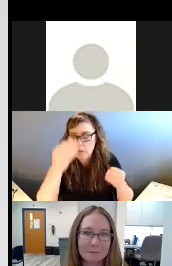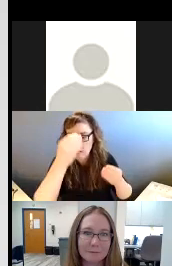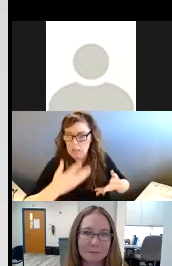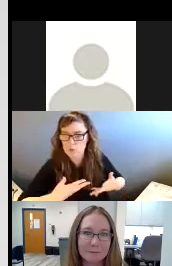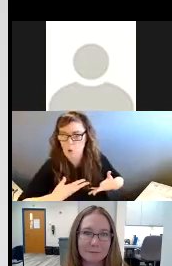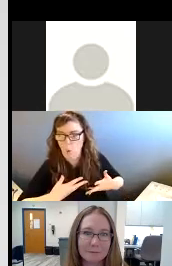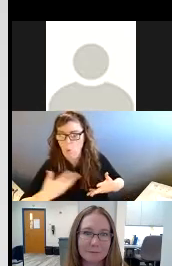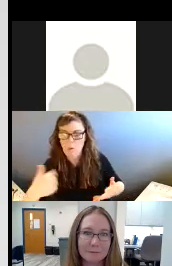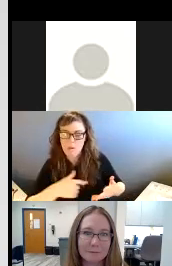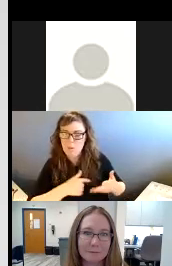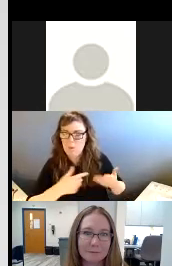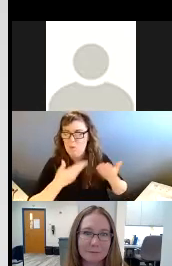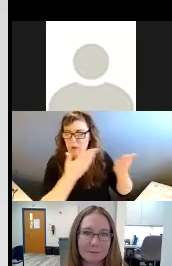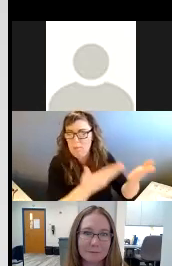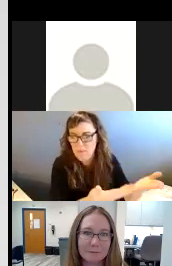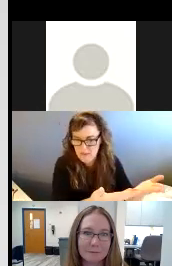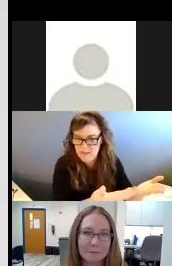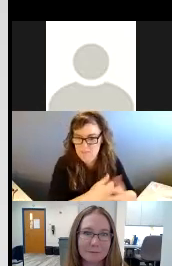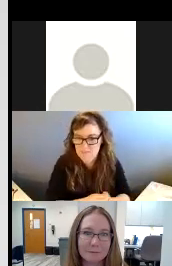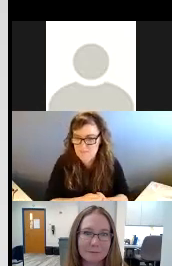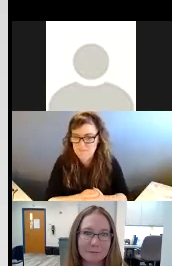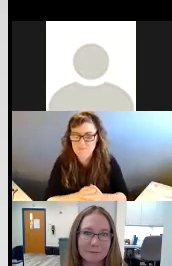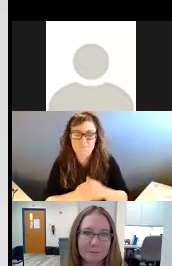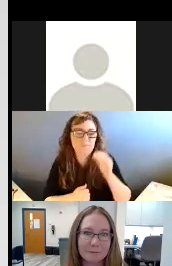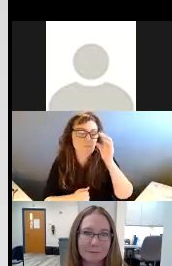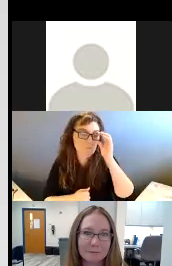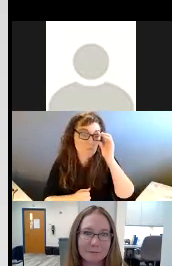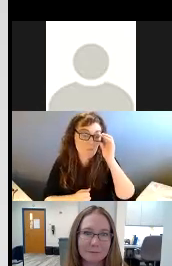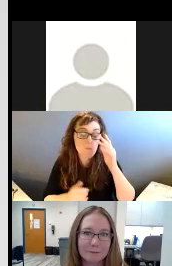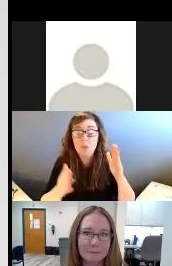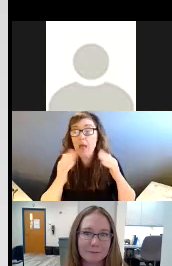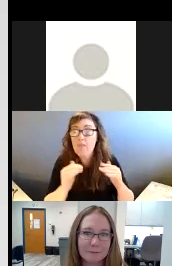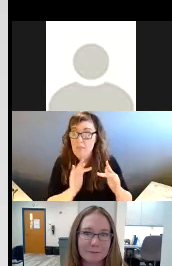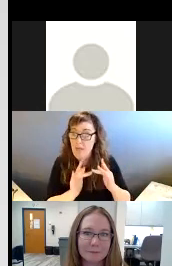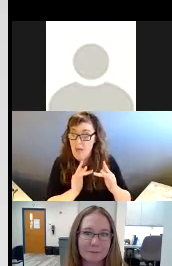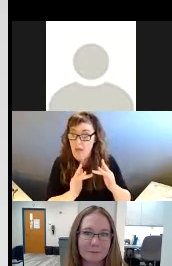FOR US, THE ACTUAL ONLINE PORTION IS ABOUT AN HOUR.